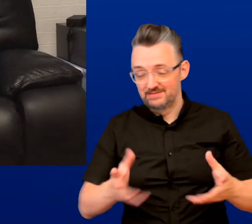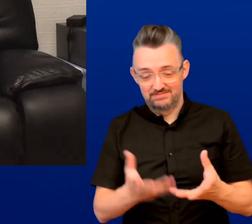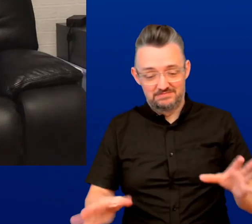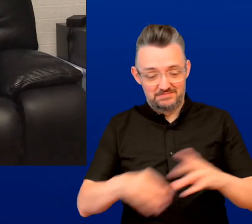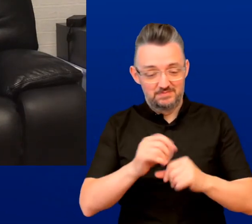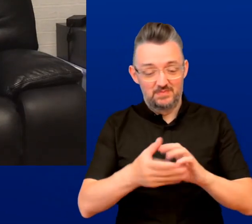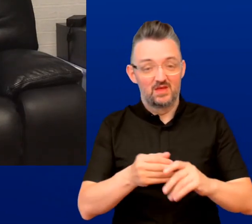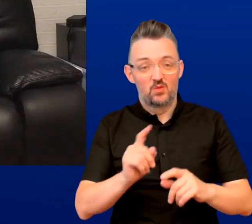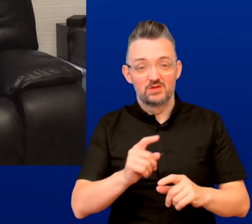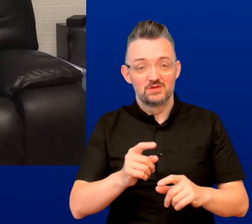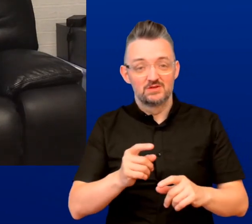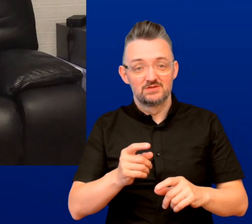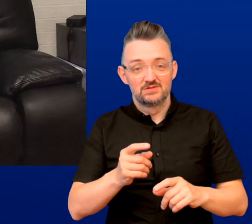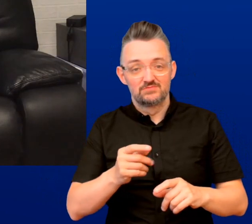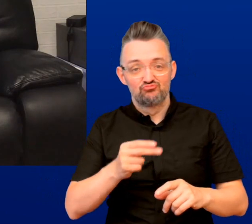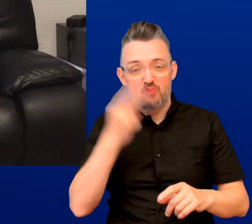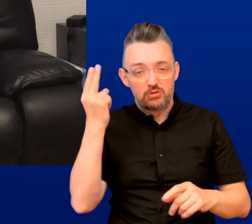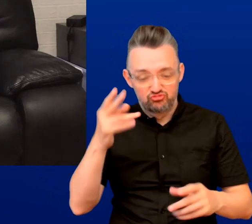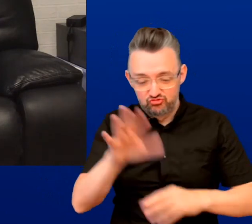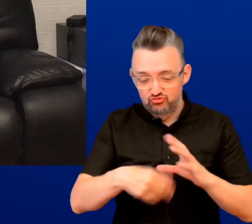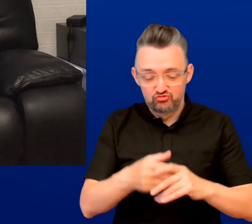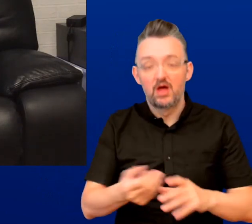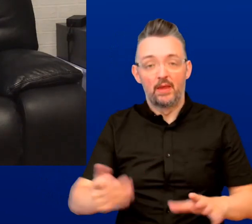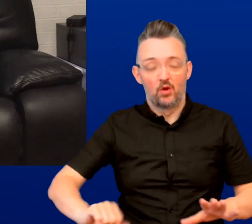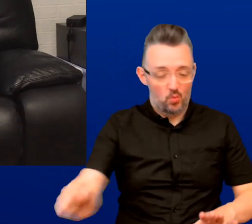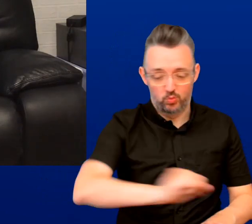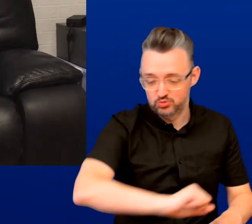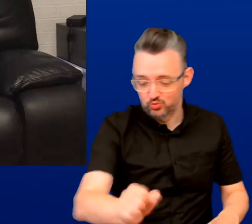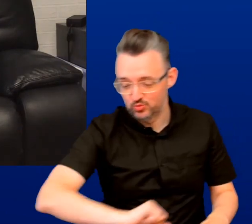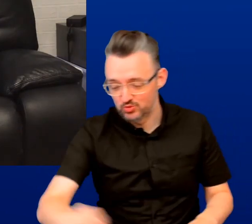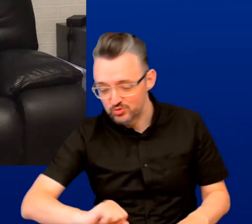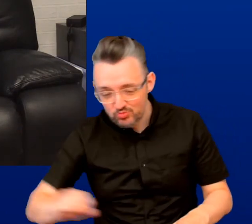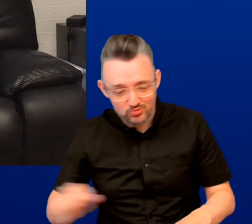work surface and wiping it down with cloths